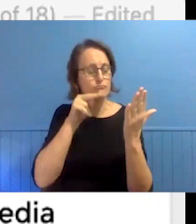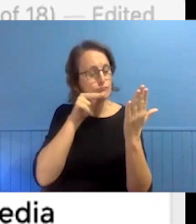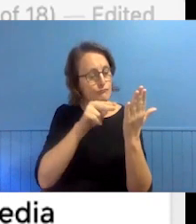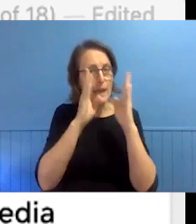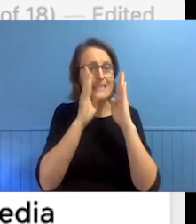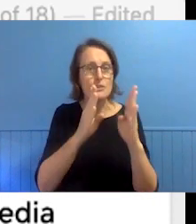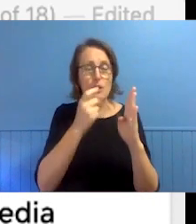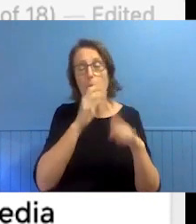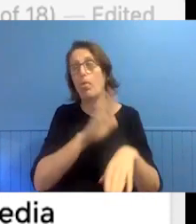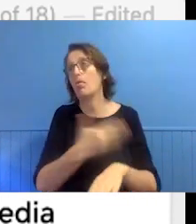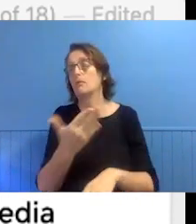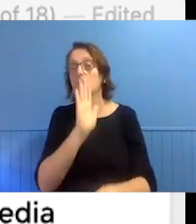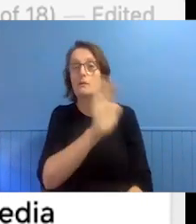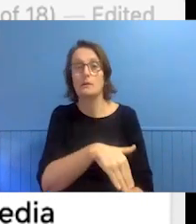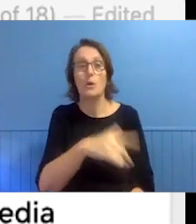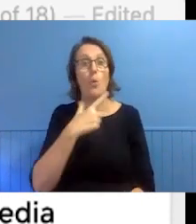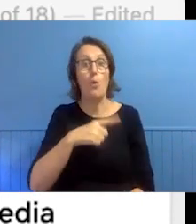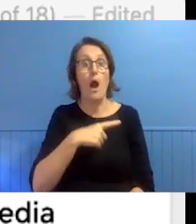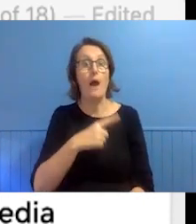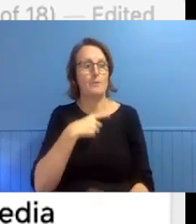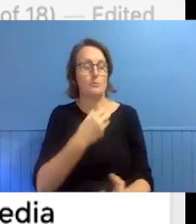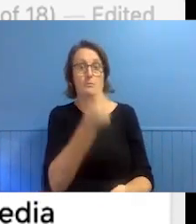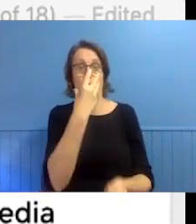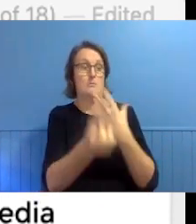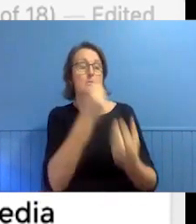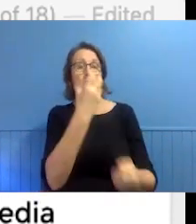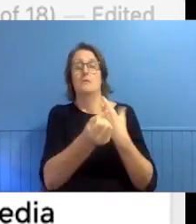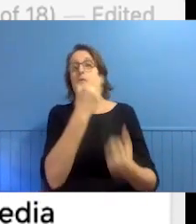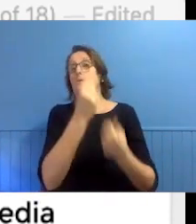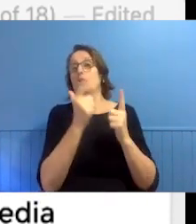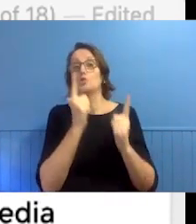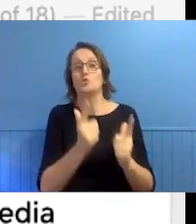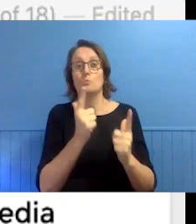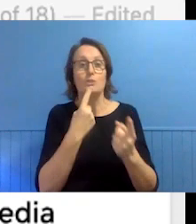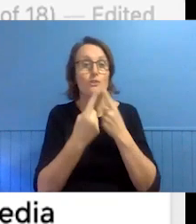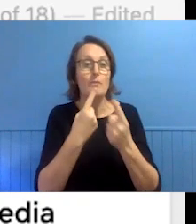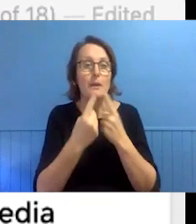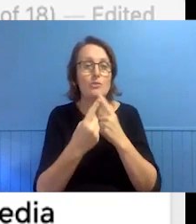that we presented with. For example, in 2013, Twitter global trend lasted